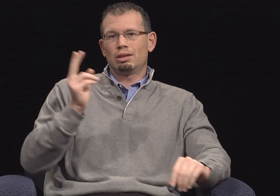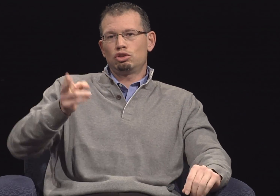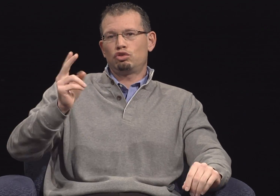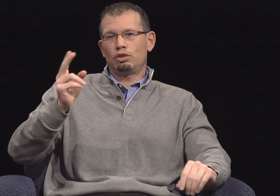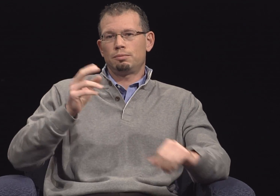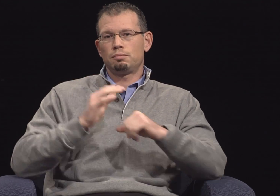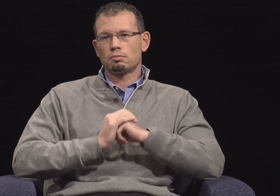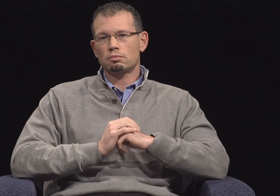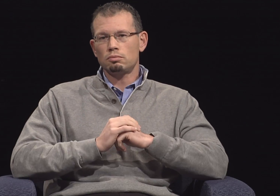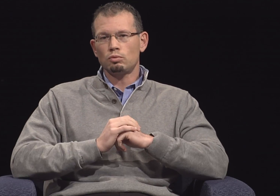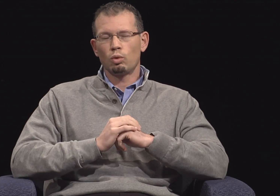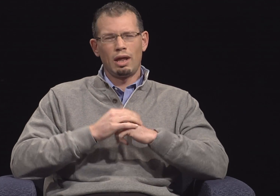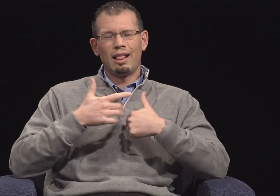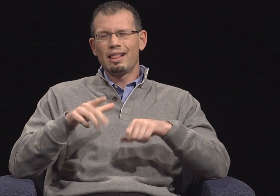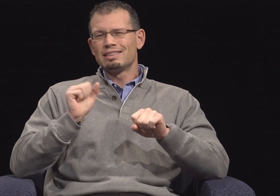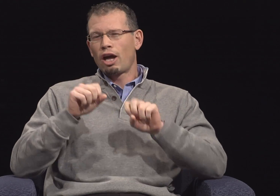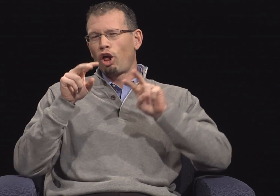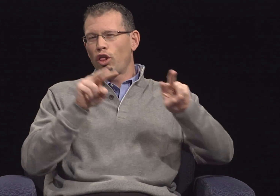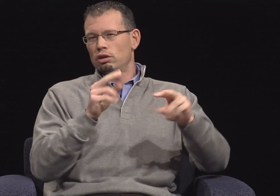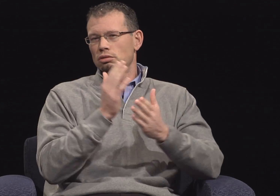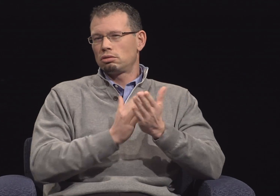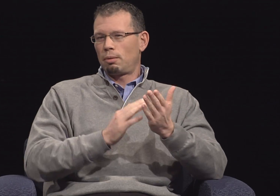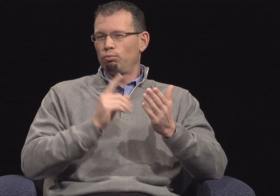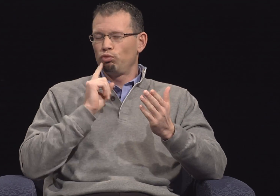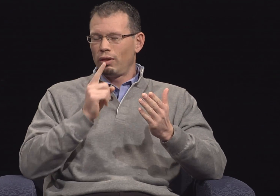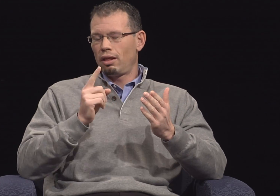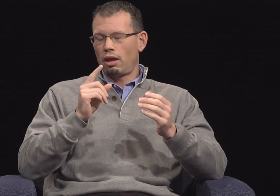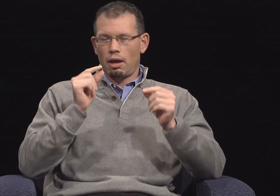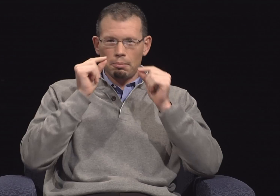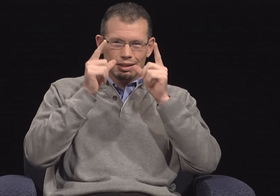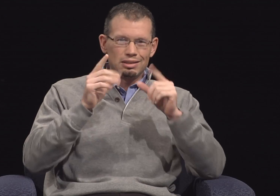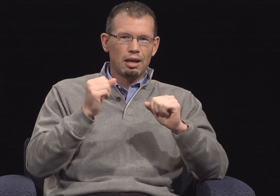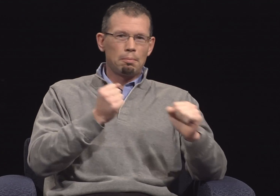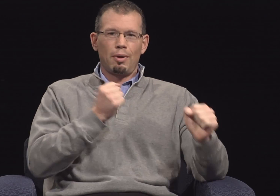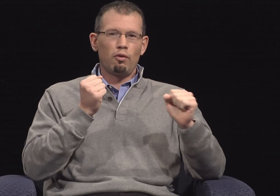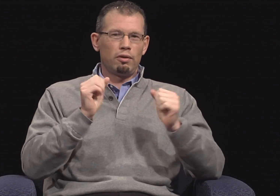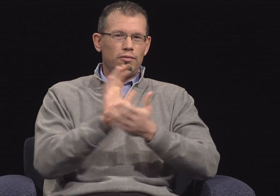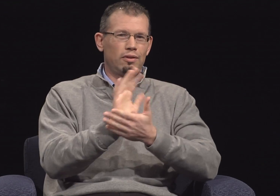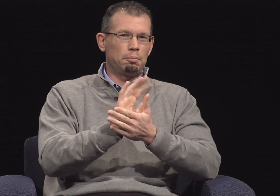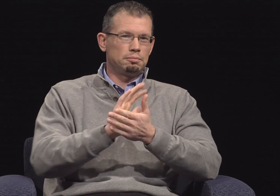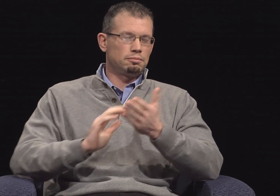Let's take a look at some amazing and powerful video.